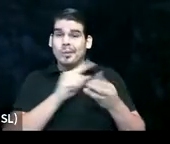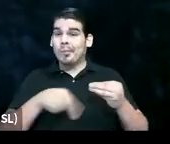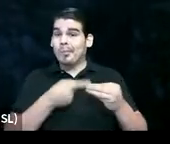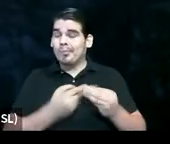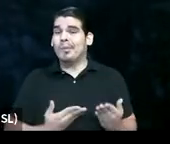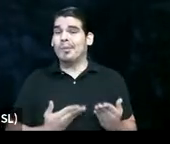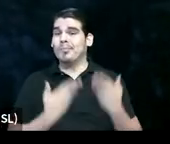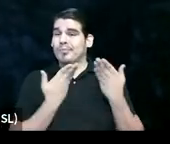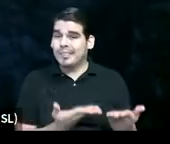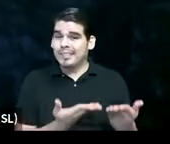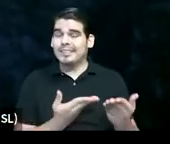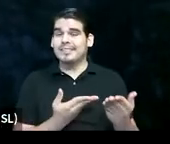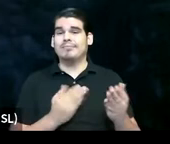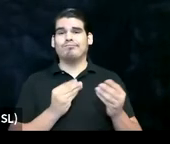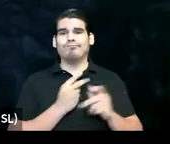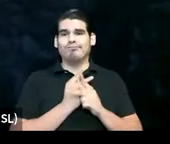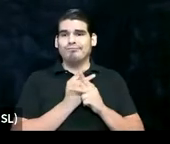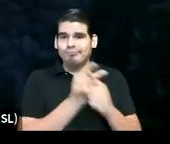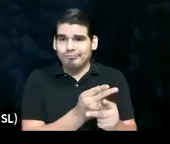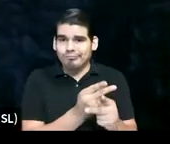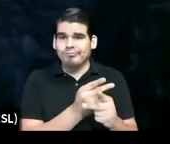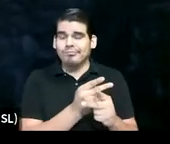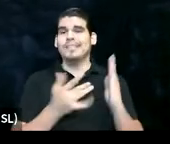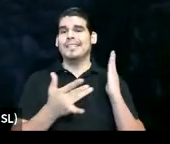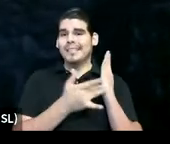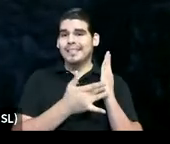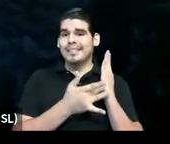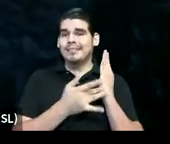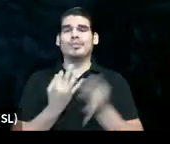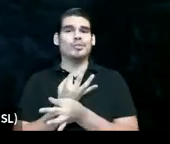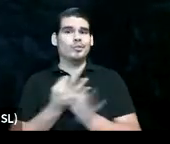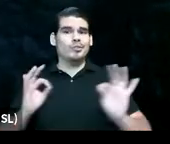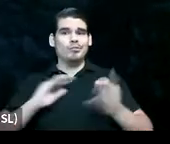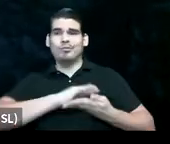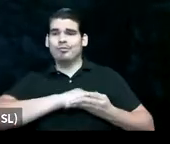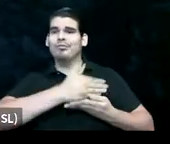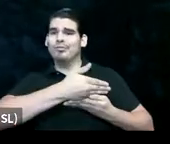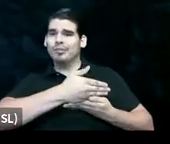That I community call like at the community college level like you know so that students get the benefit because then everything like even